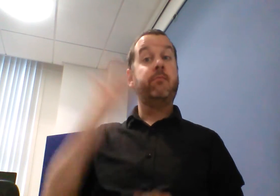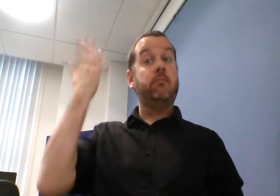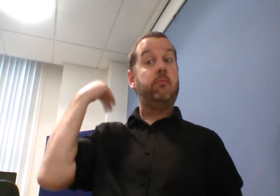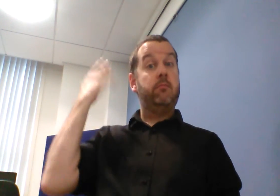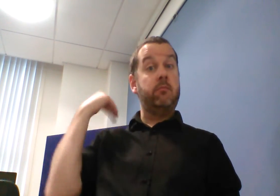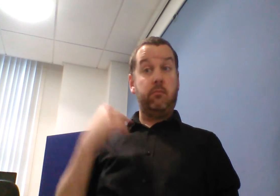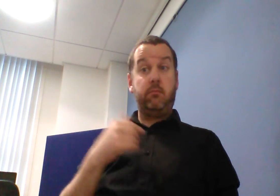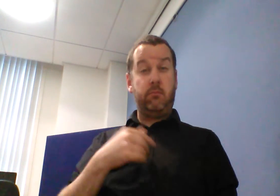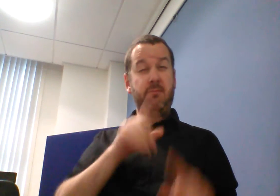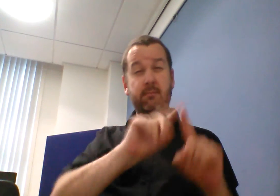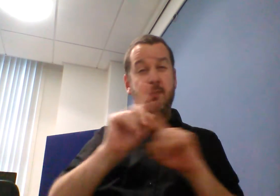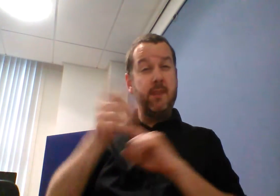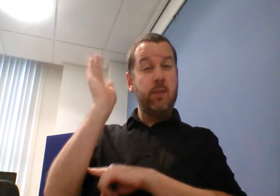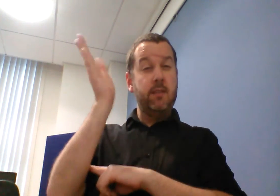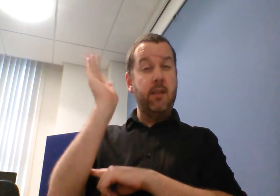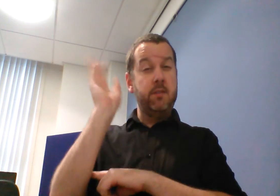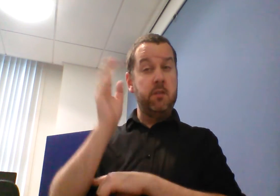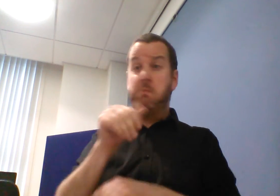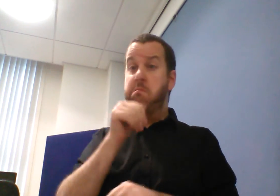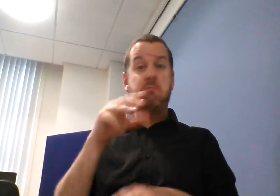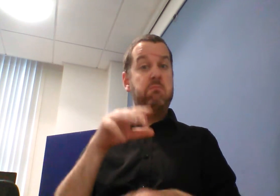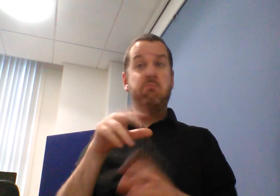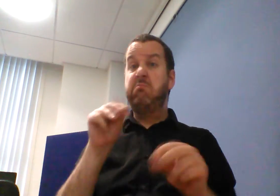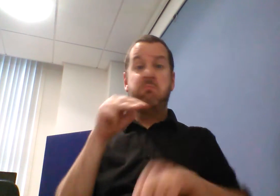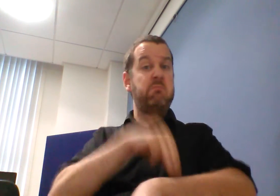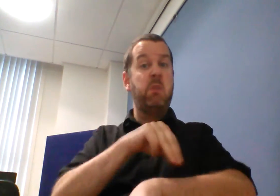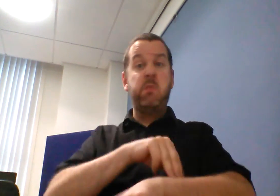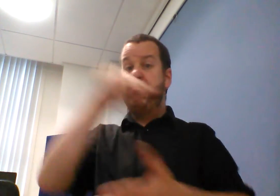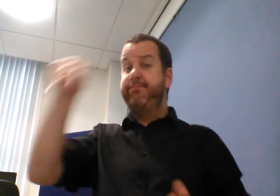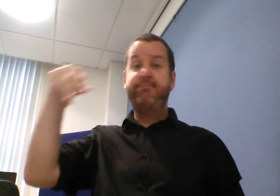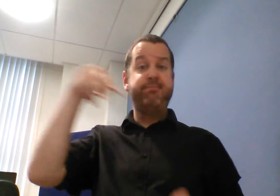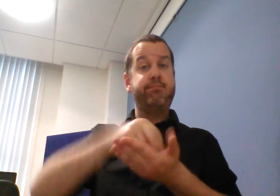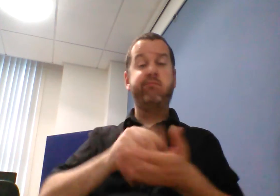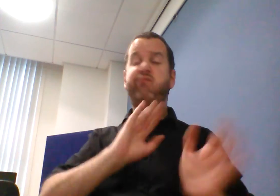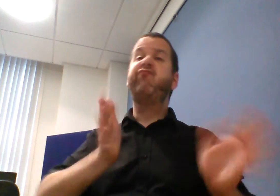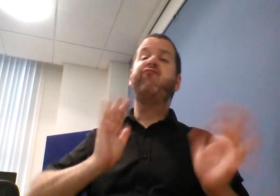In several previous presentations I've given, there wasn't this problem.